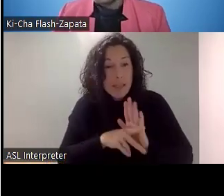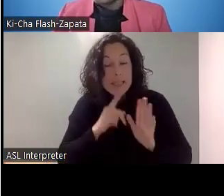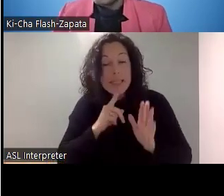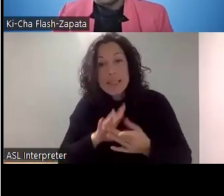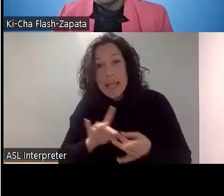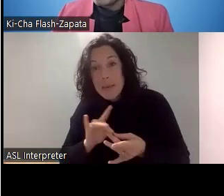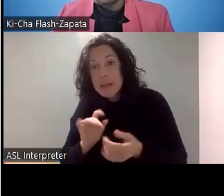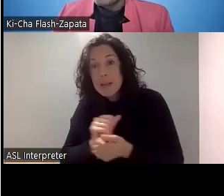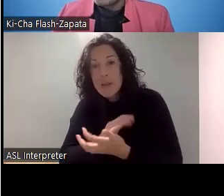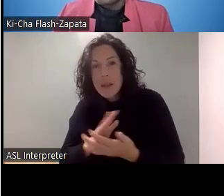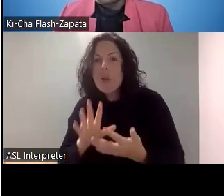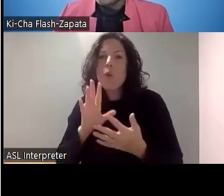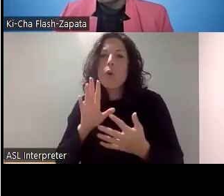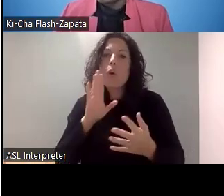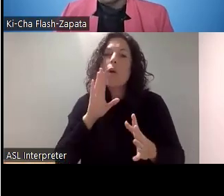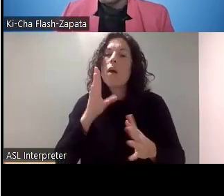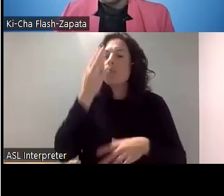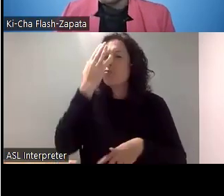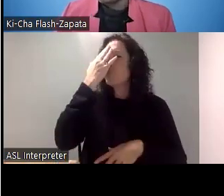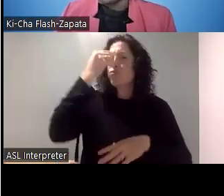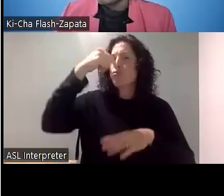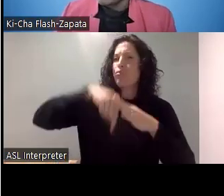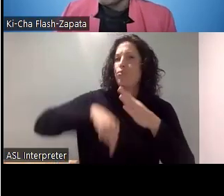it will provide more information to you.